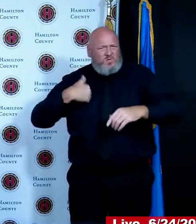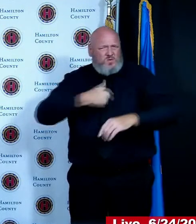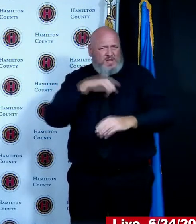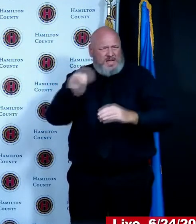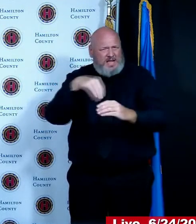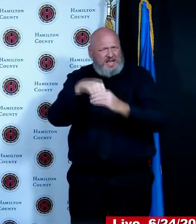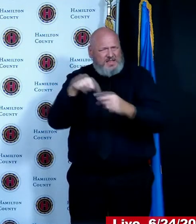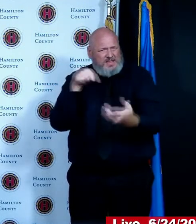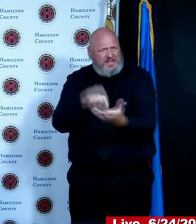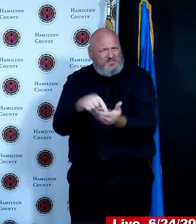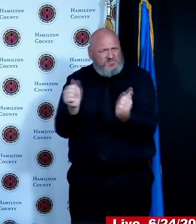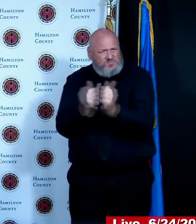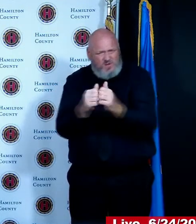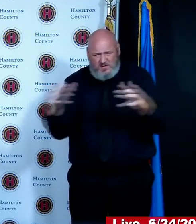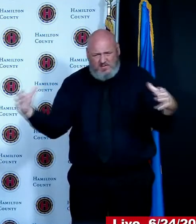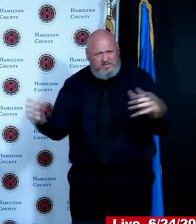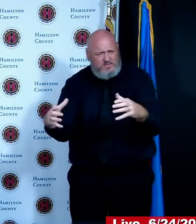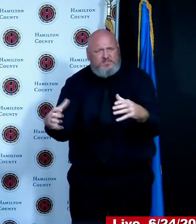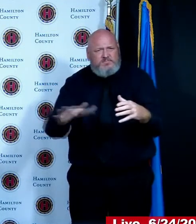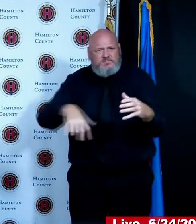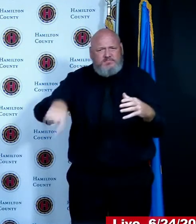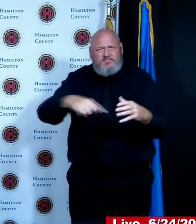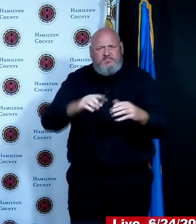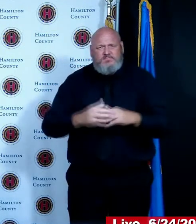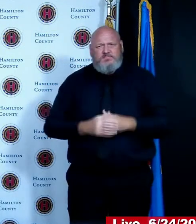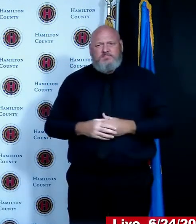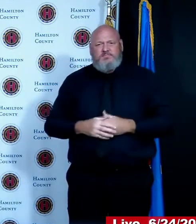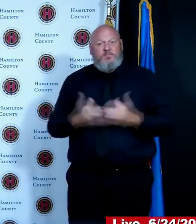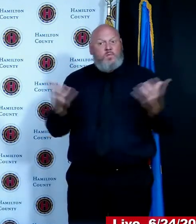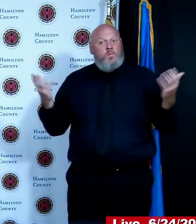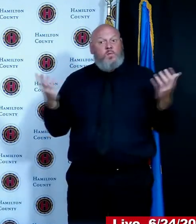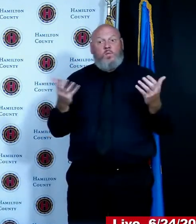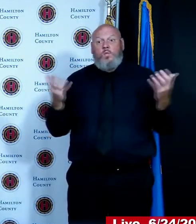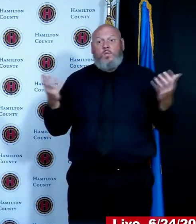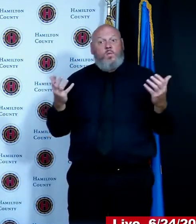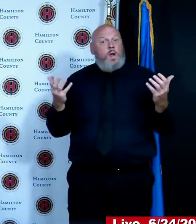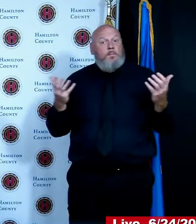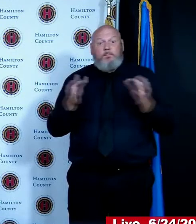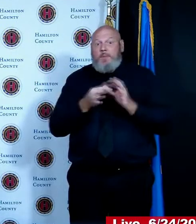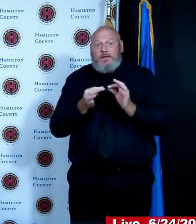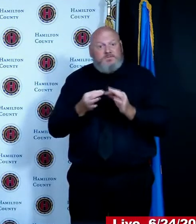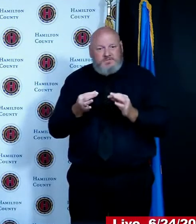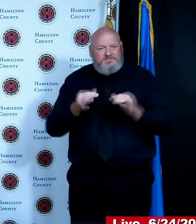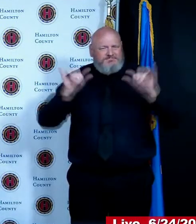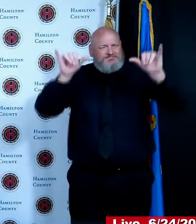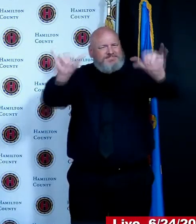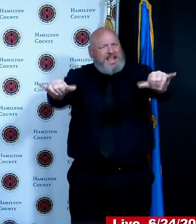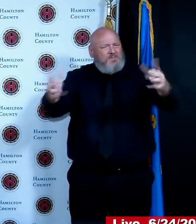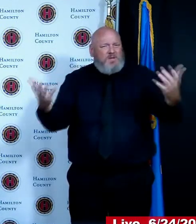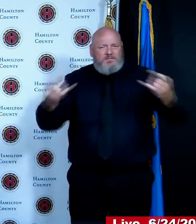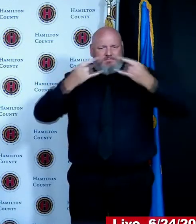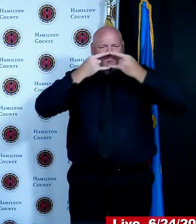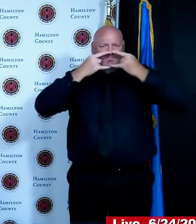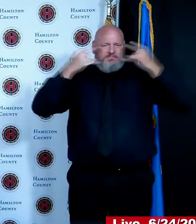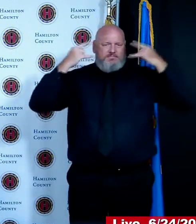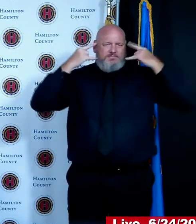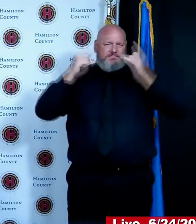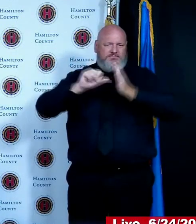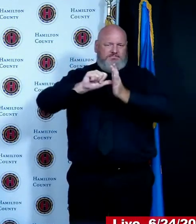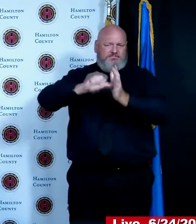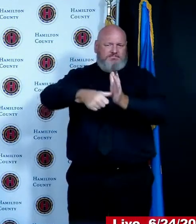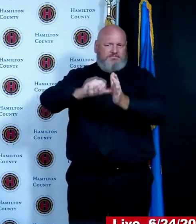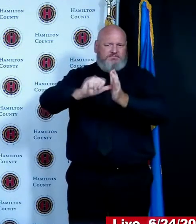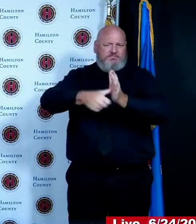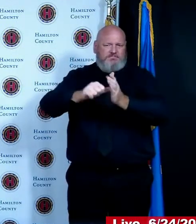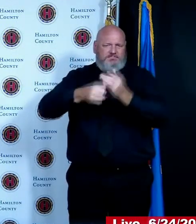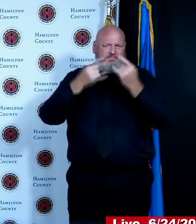is the same mask up we all walk in here with these masks on mask up stay away